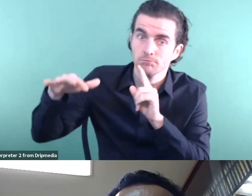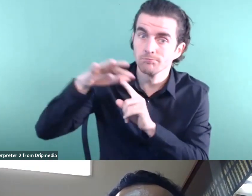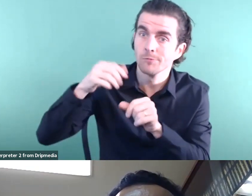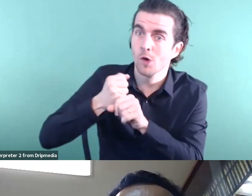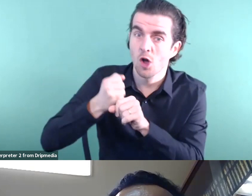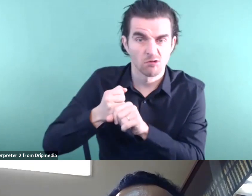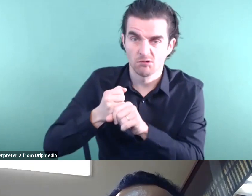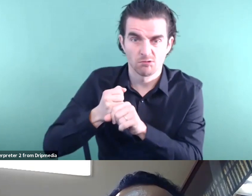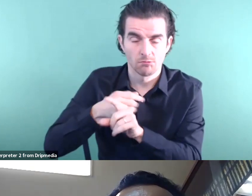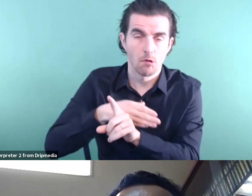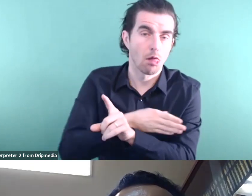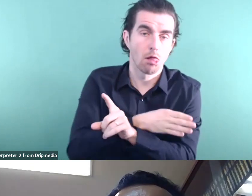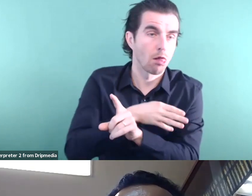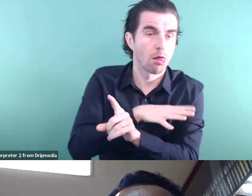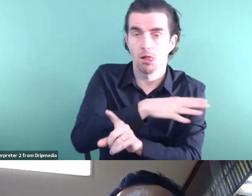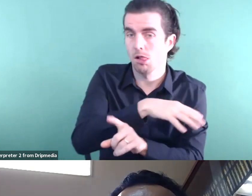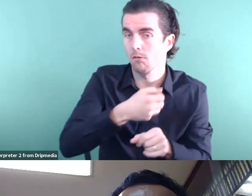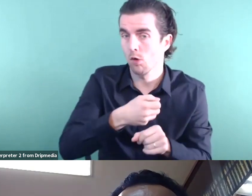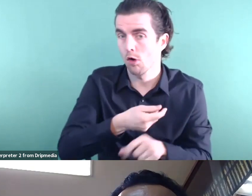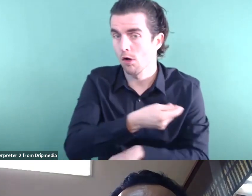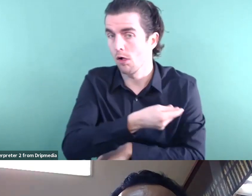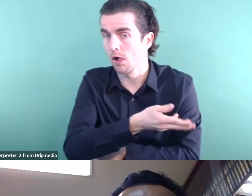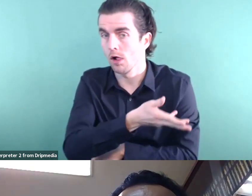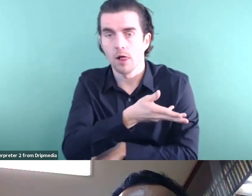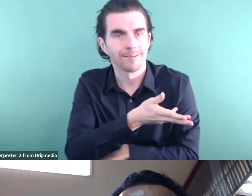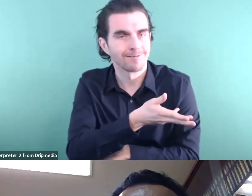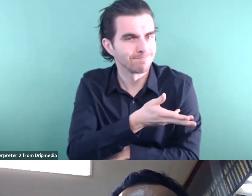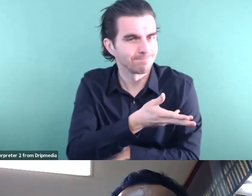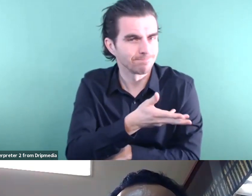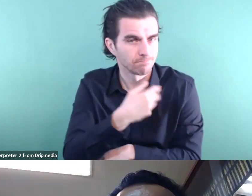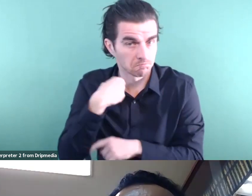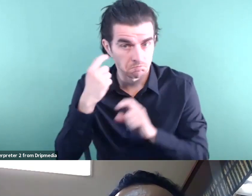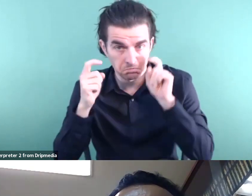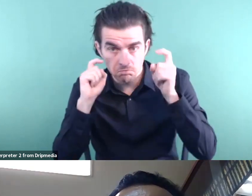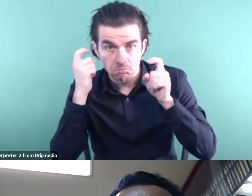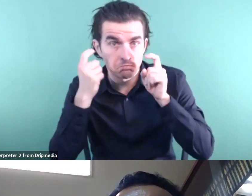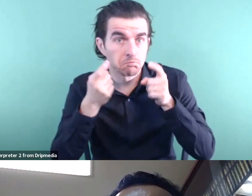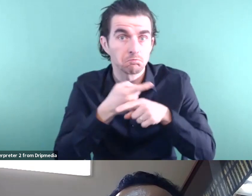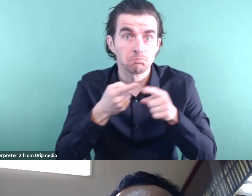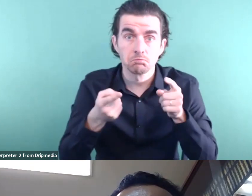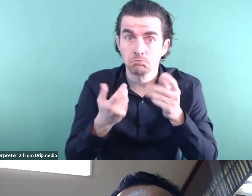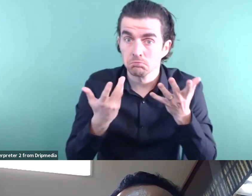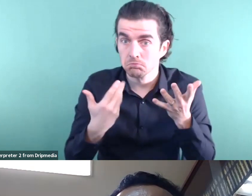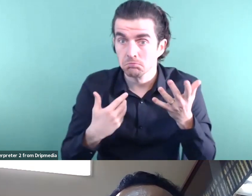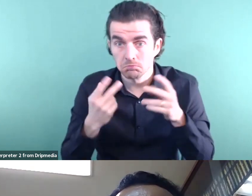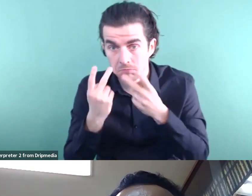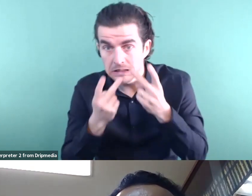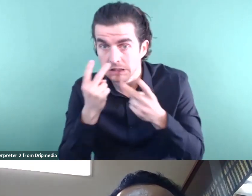protection system to quote skills development and micro-entrepreneurship programmes and that